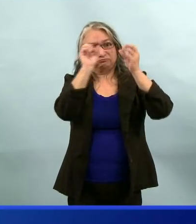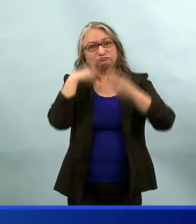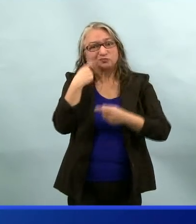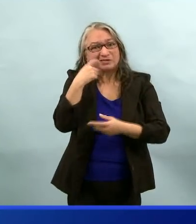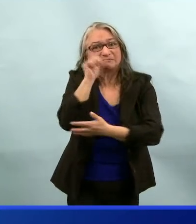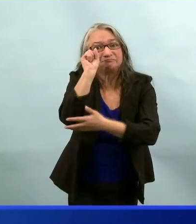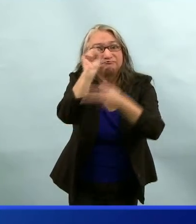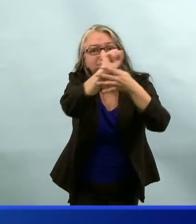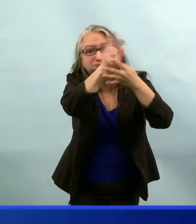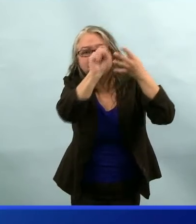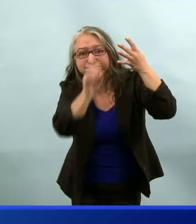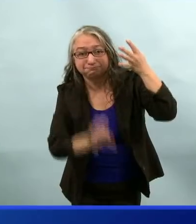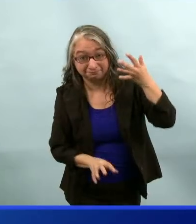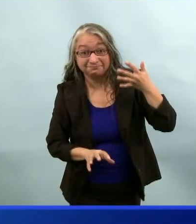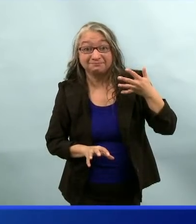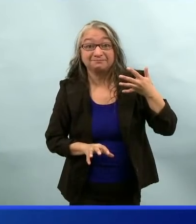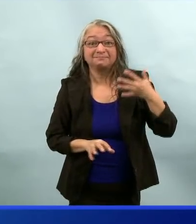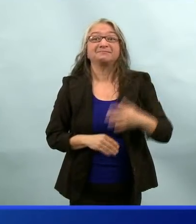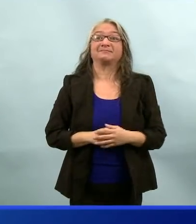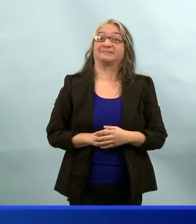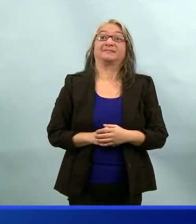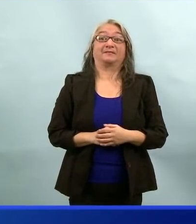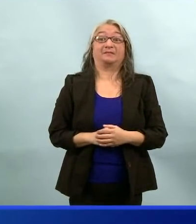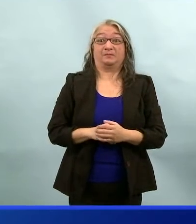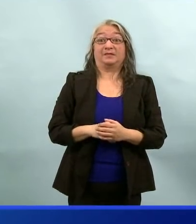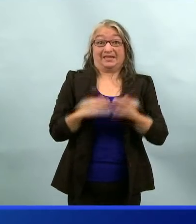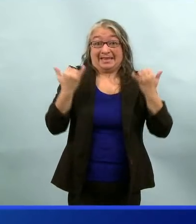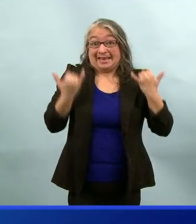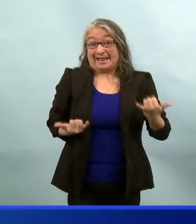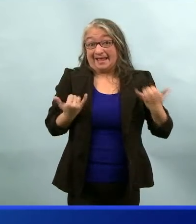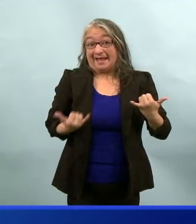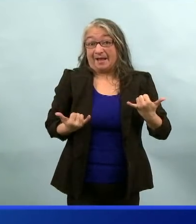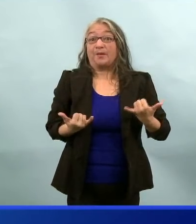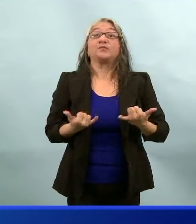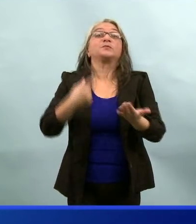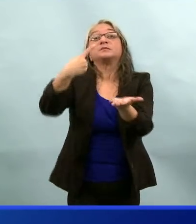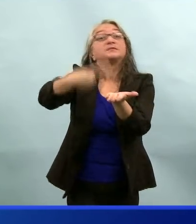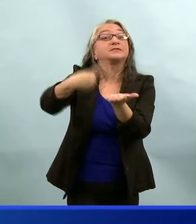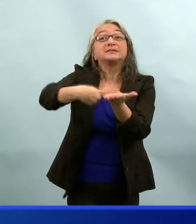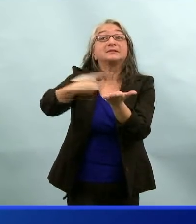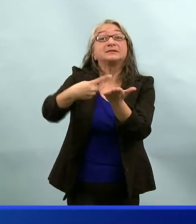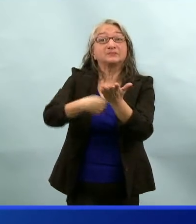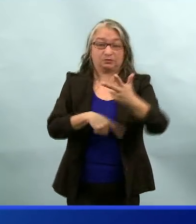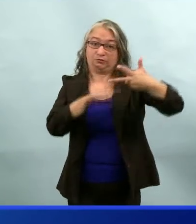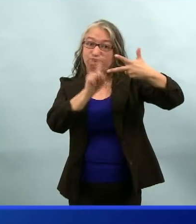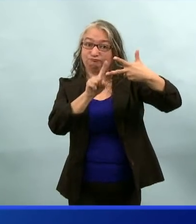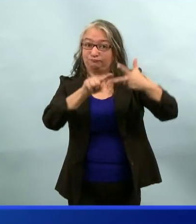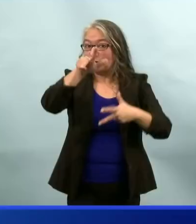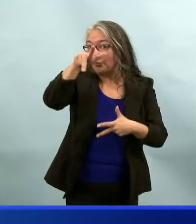but now i'd like to talk about the third dose and why we want people to get it so